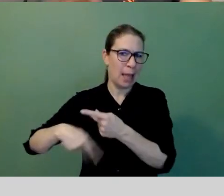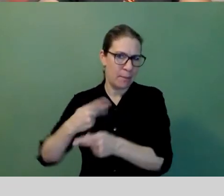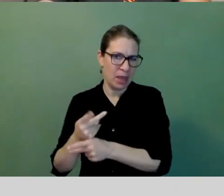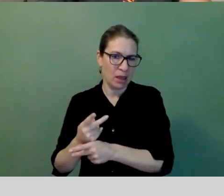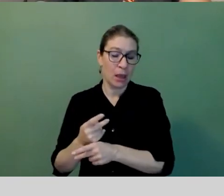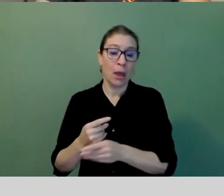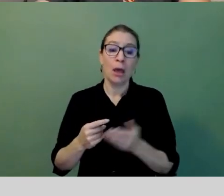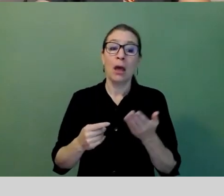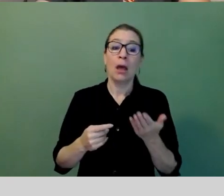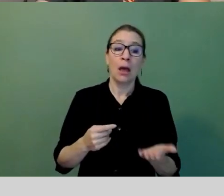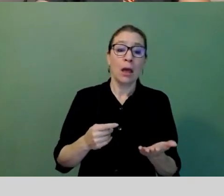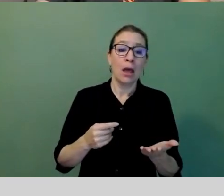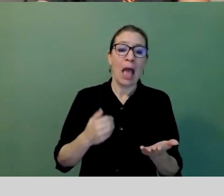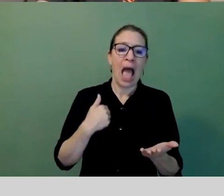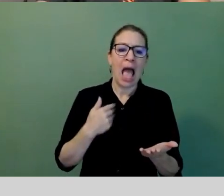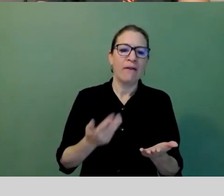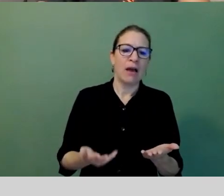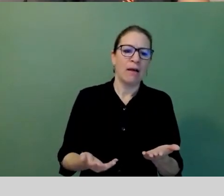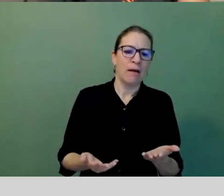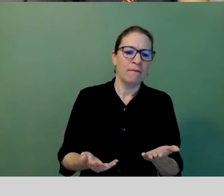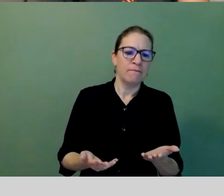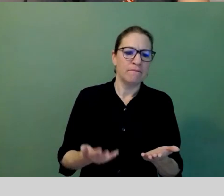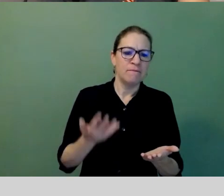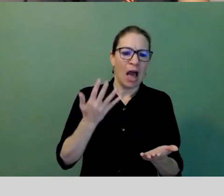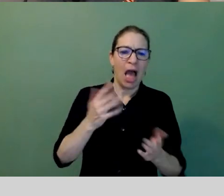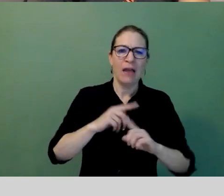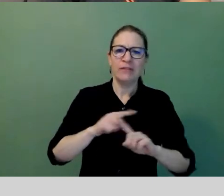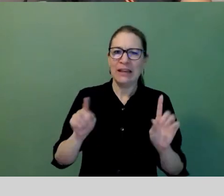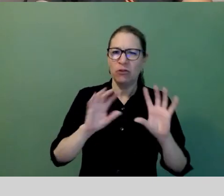there are files which are categorized based on -